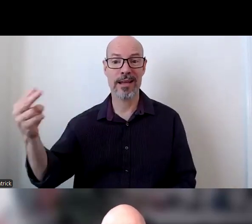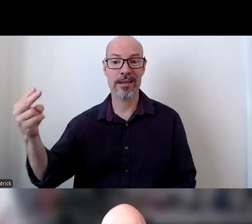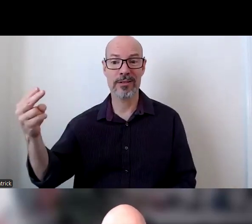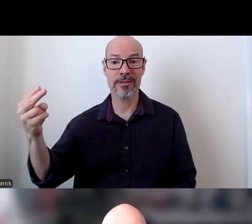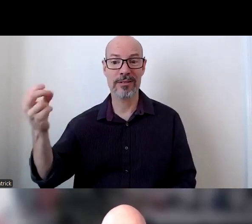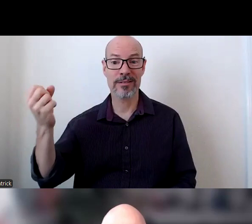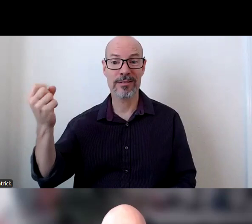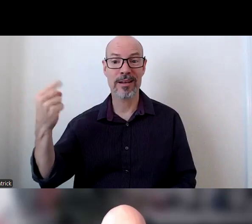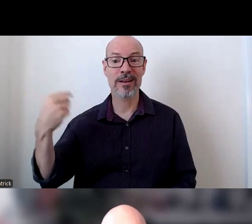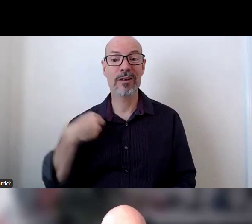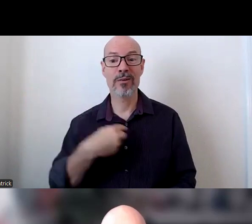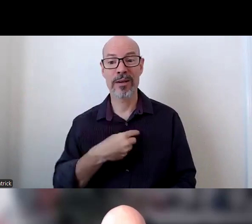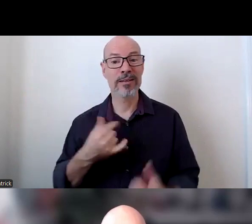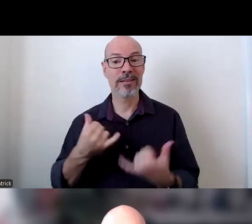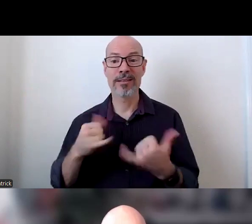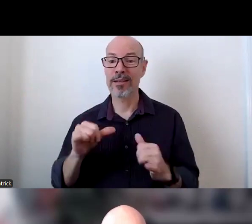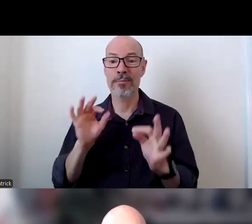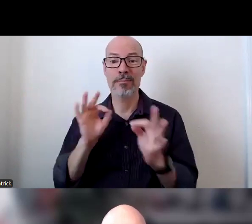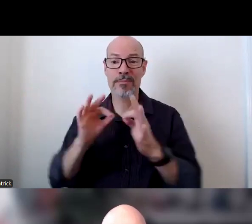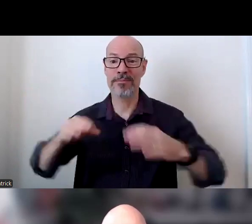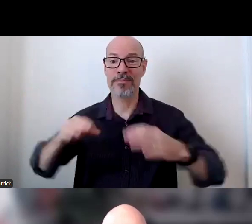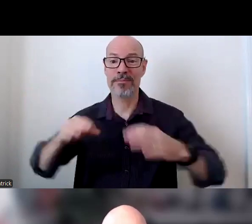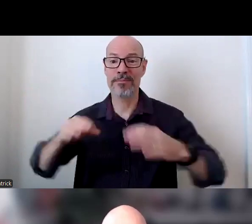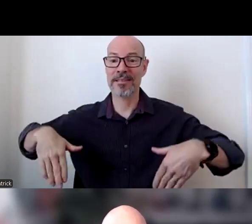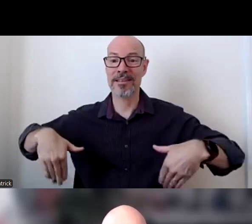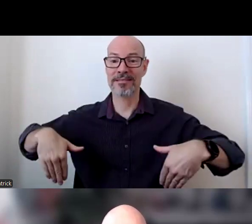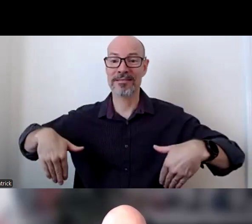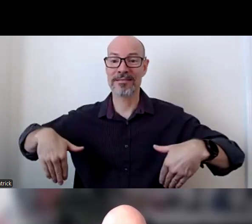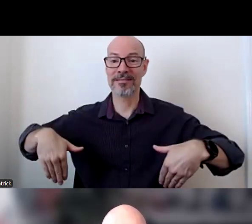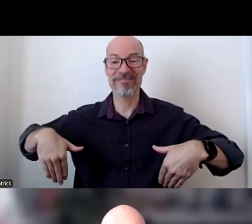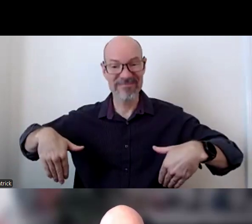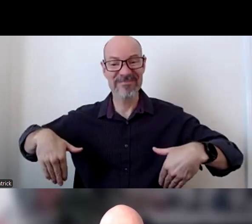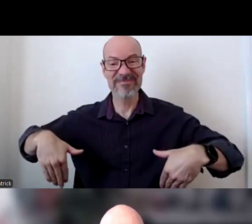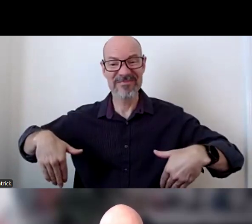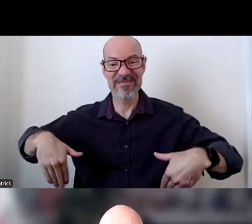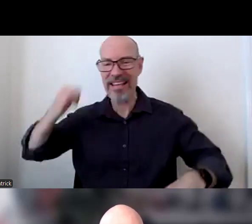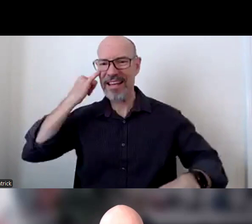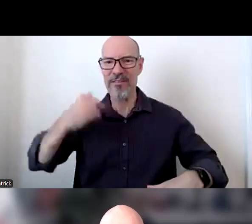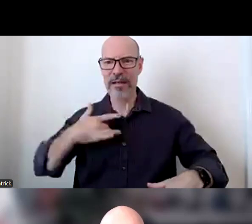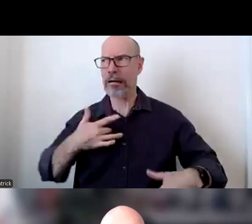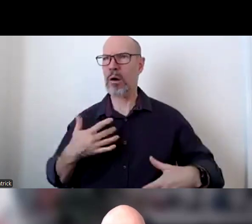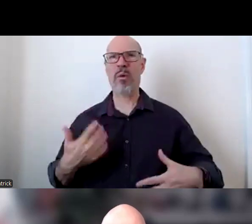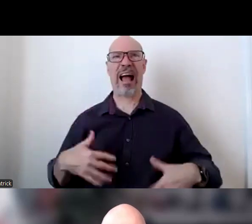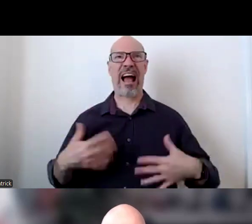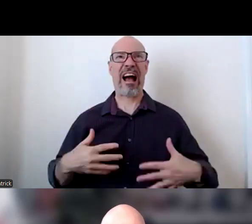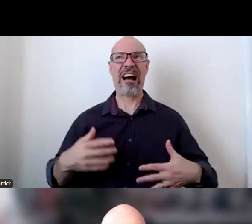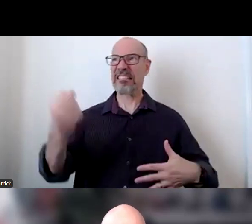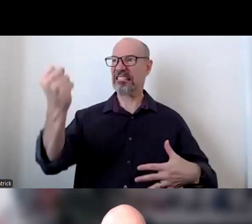are still things that we ourselves do not do perfectly Don't not be intimidated, if